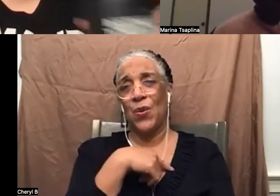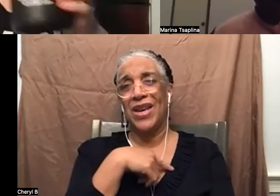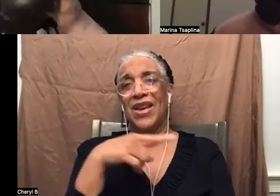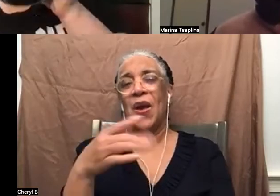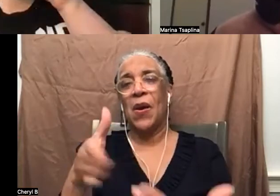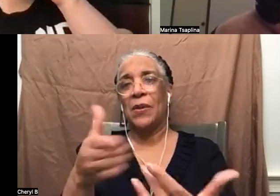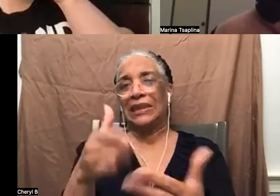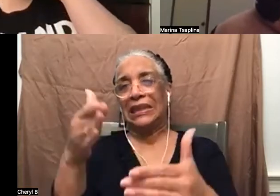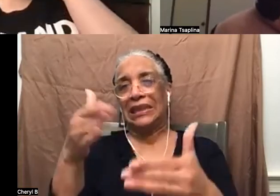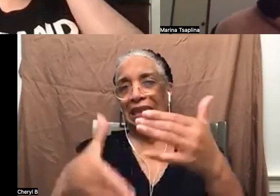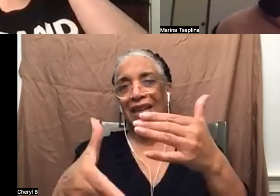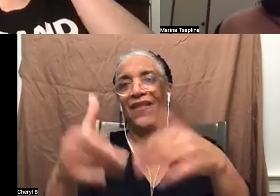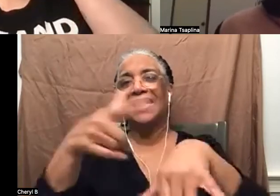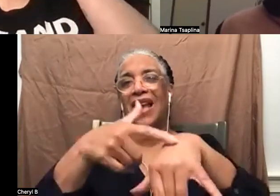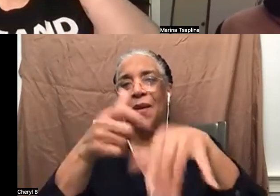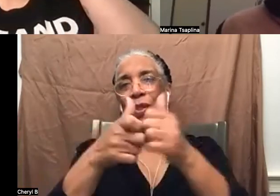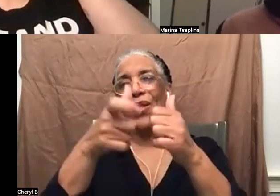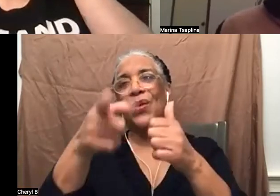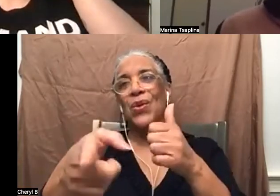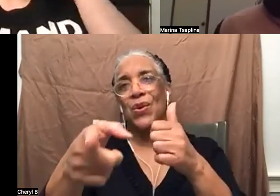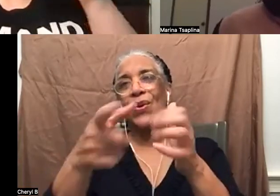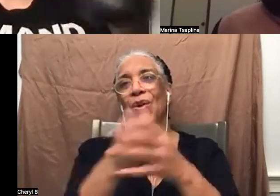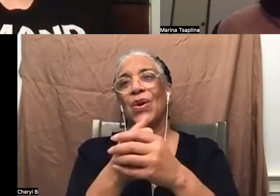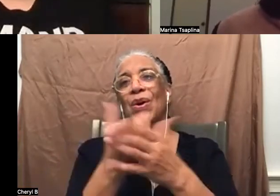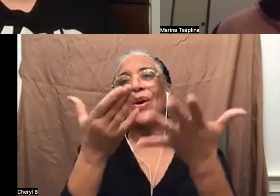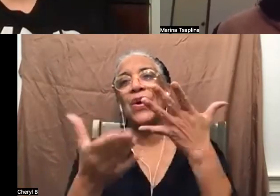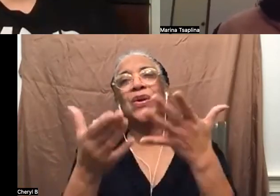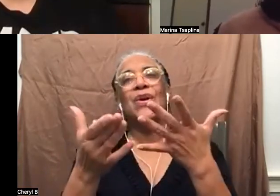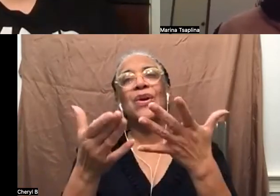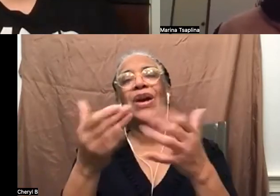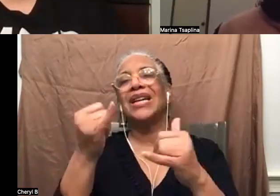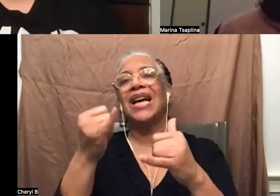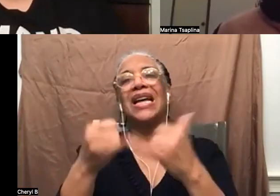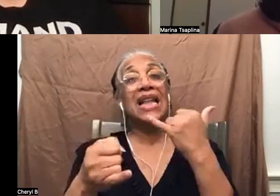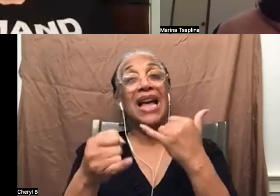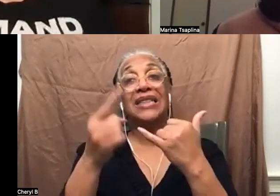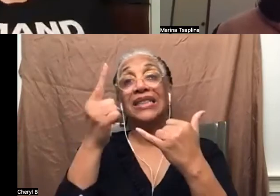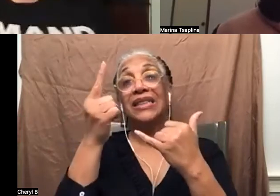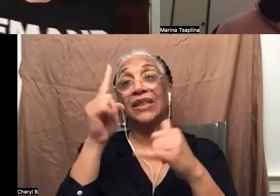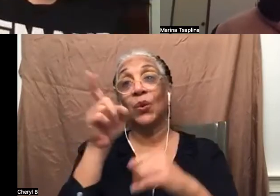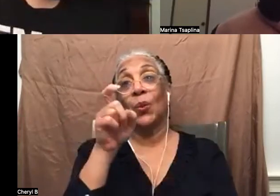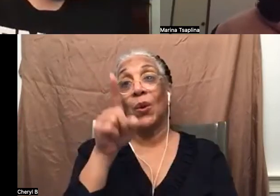with you. Maybe just the last closing question.